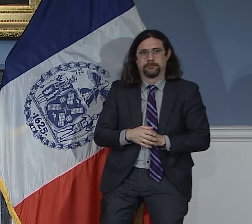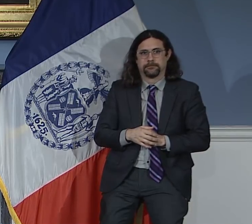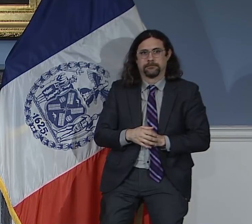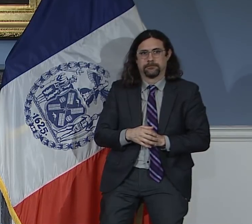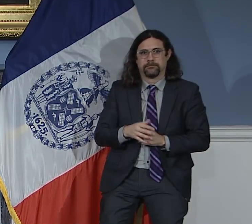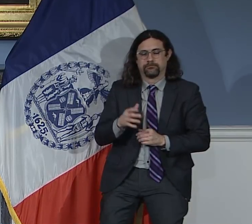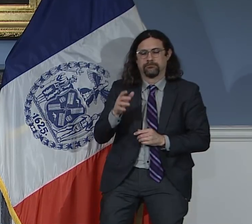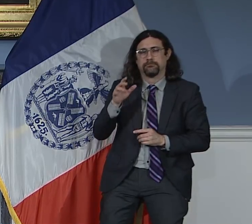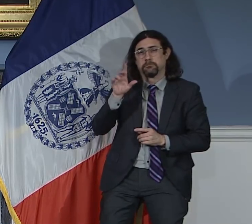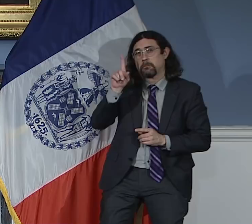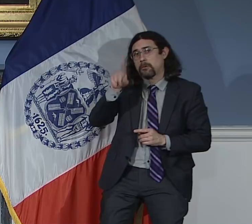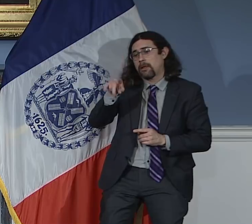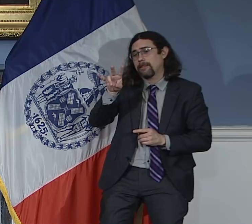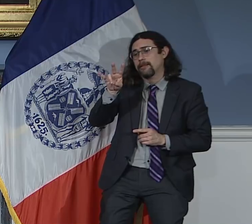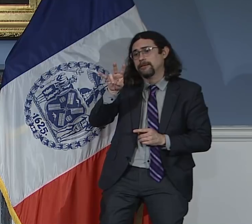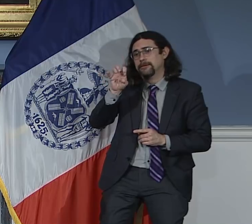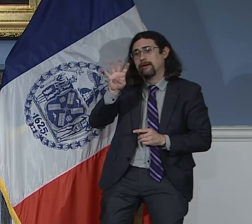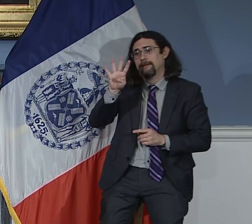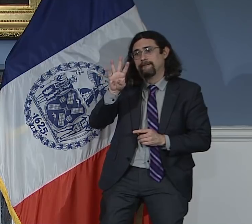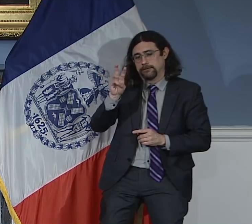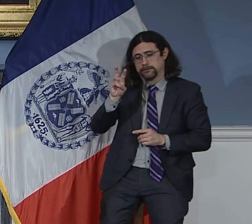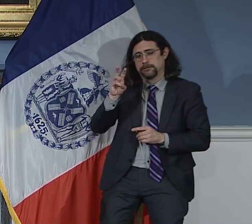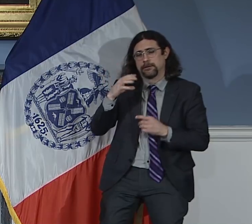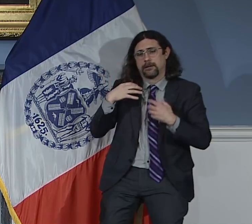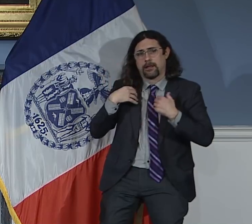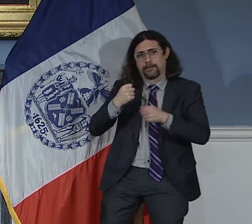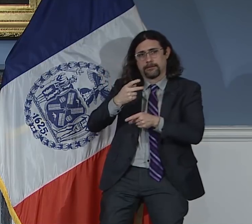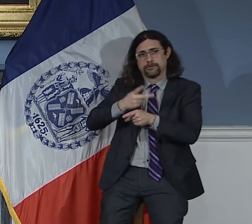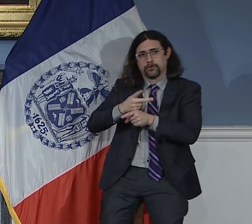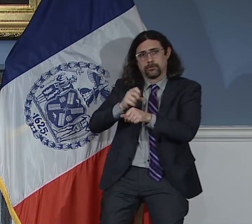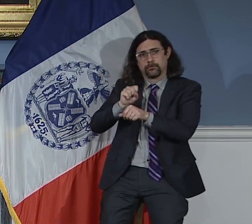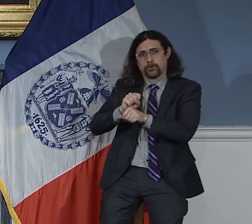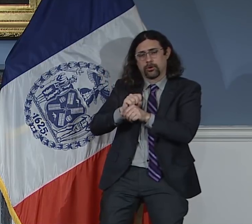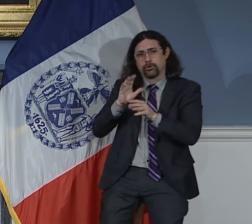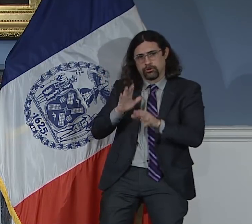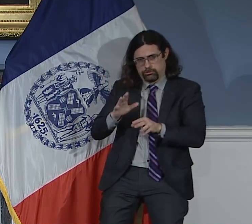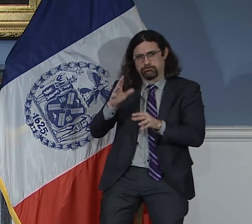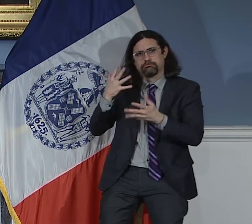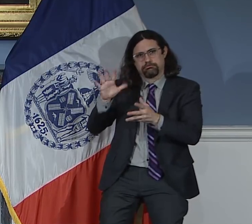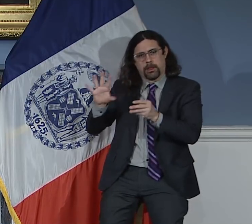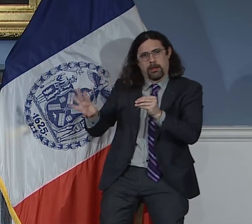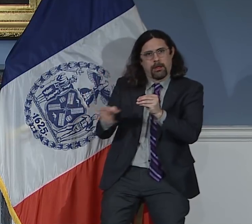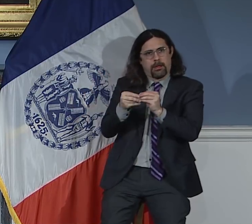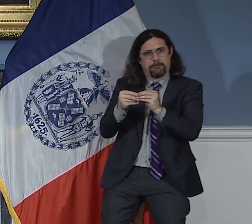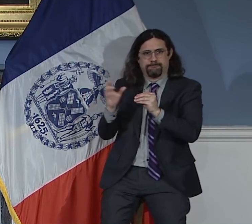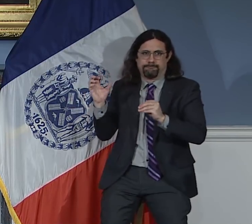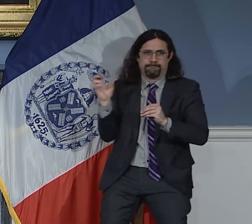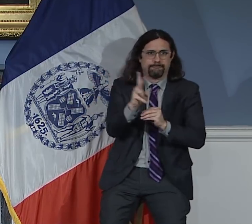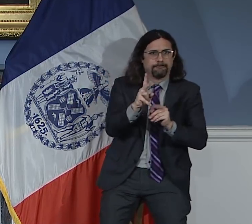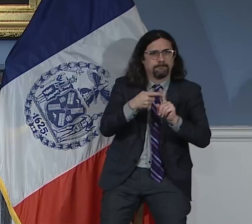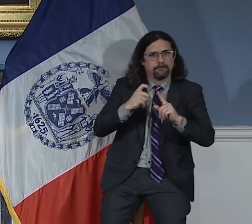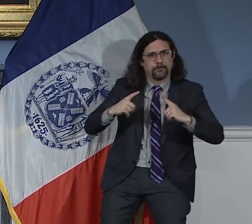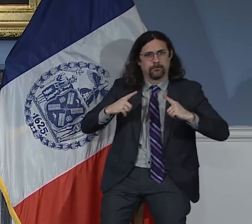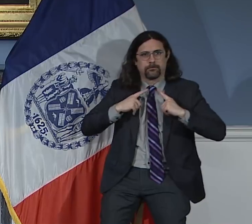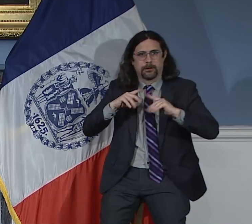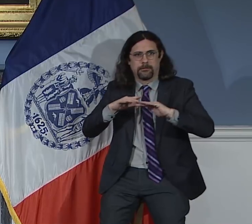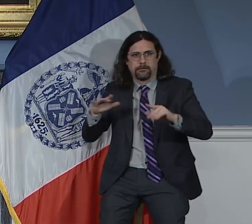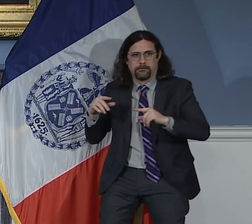RFOWADR T O AUGMENT THE RANKS OF THOSE ALREADY SERVING AT THE FRONT LINE IN OUR HOSPITALS AND CLINICS. THAT'S SOMETHING ALL NEW YORKERS